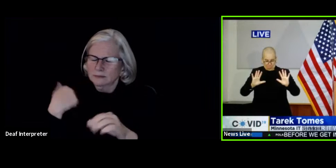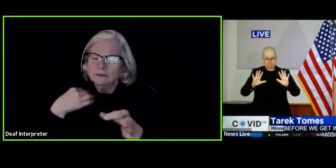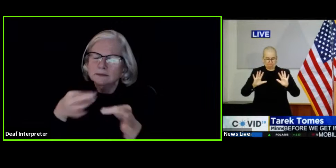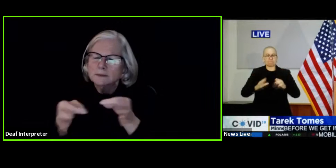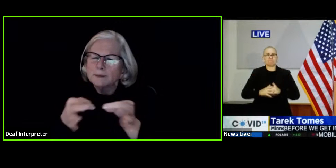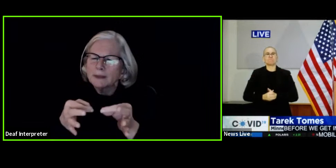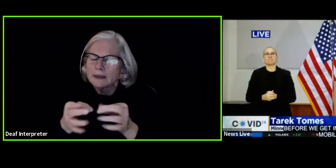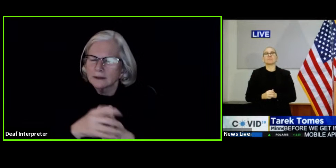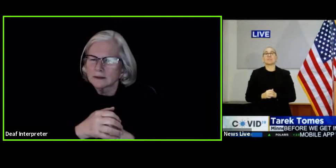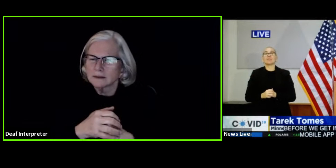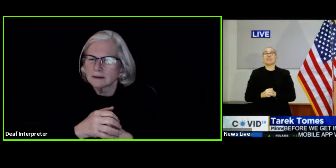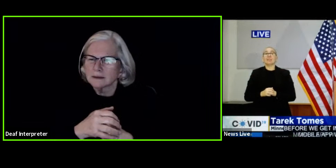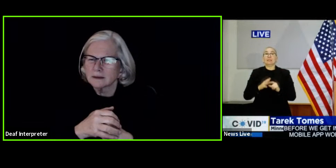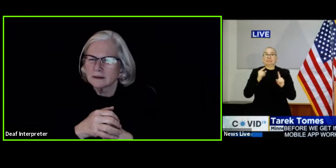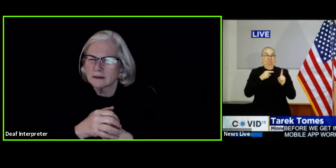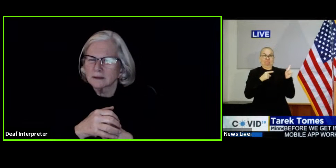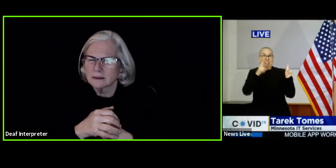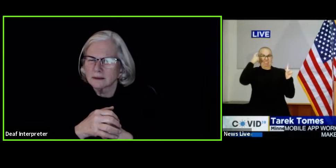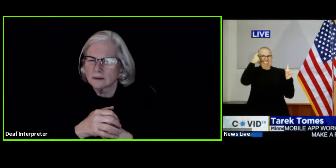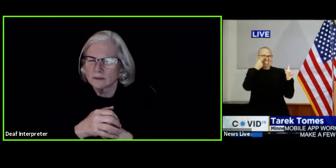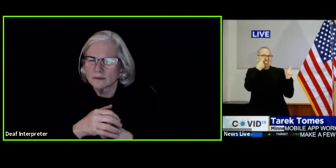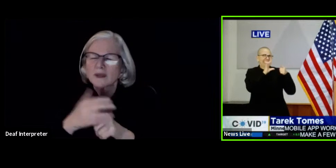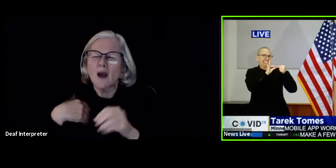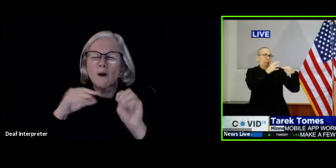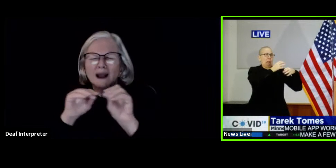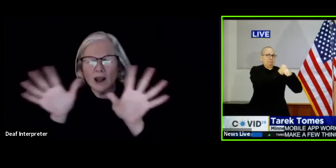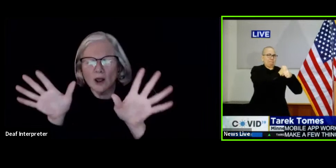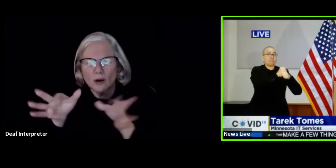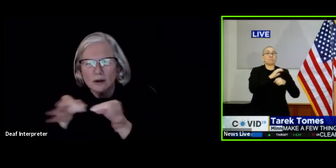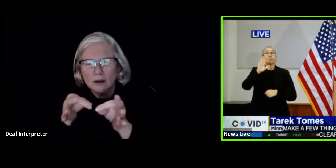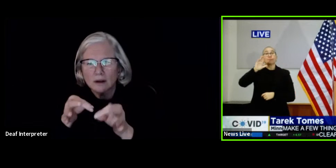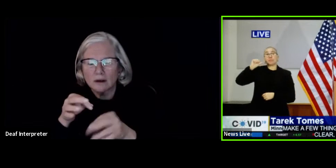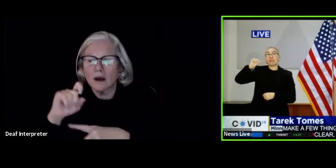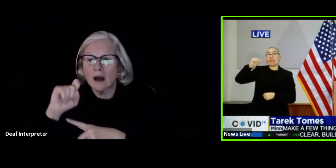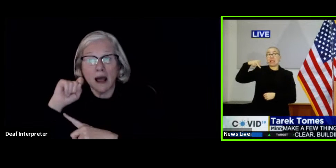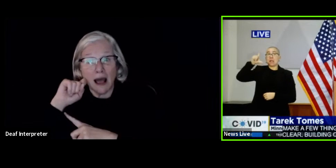BUILDING ON COMMENTS THAT THE GOVERNOR JUST MADE. THE APPLE-GOOGLE PARTNERSHIP TO CREATE THIS EXPOSURE